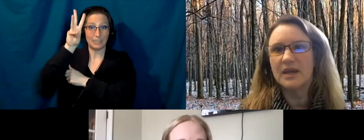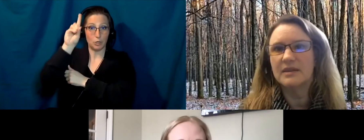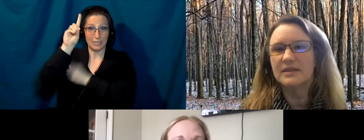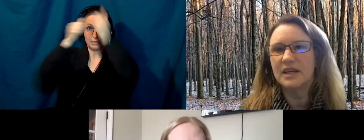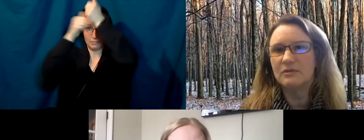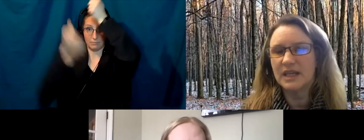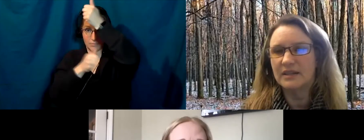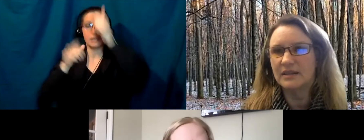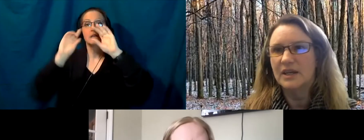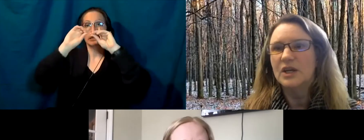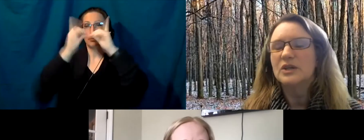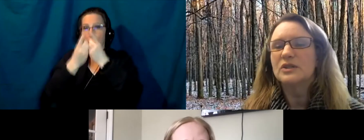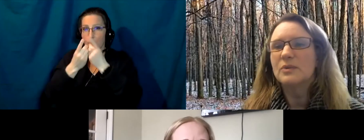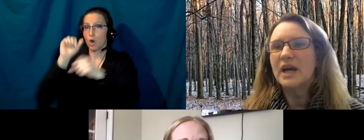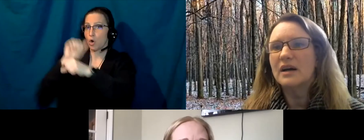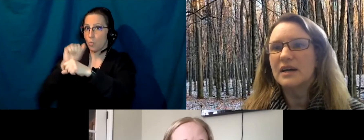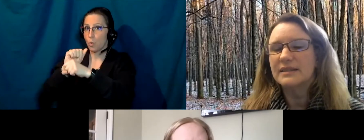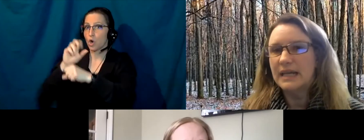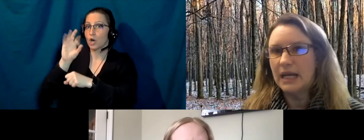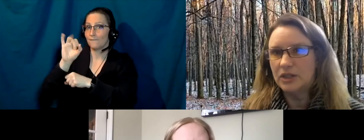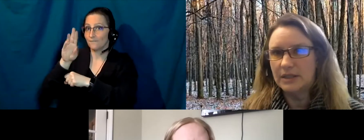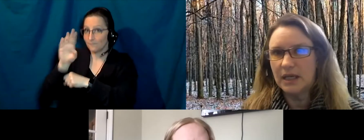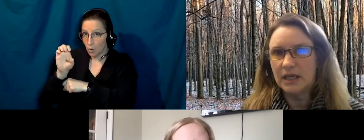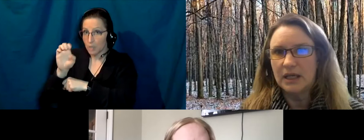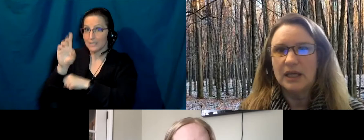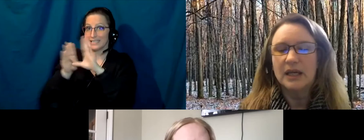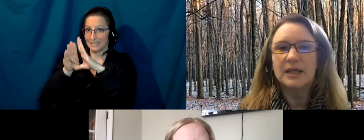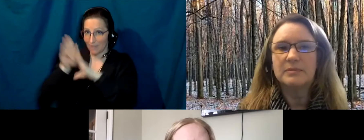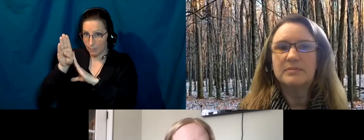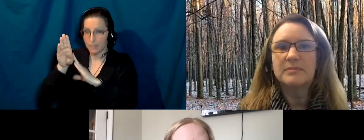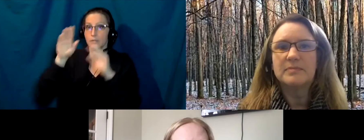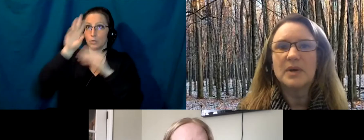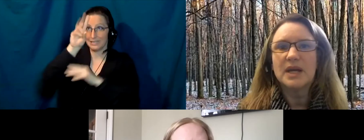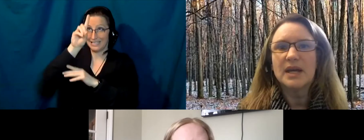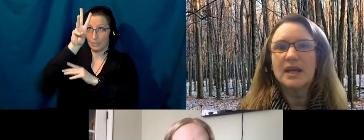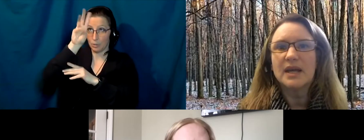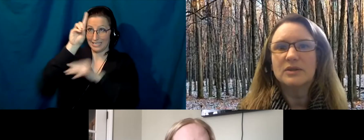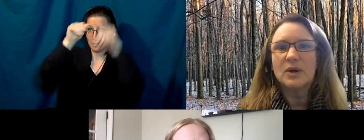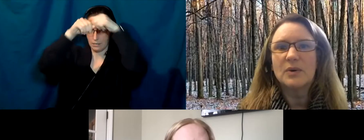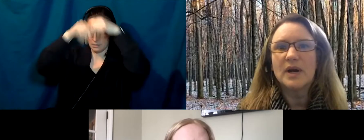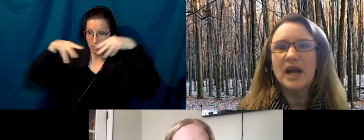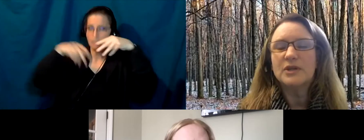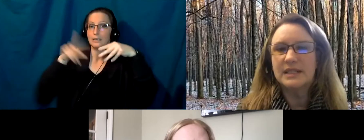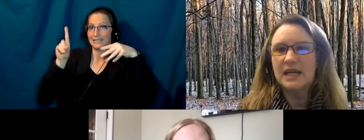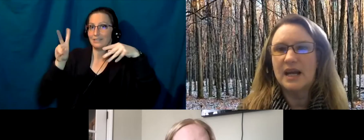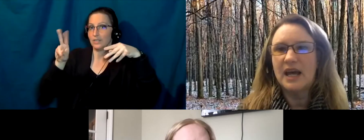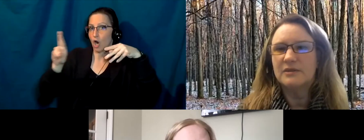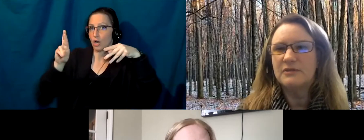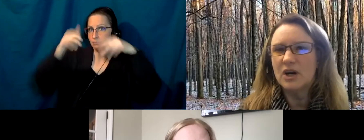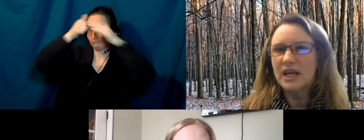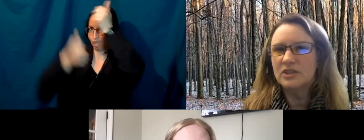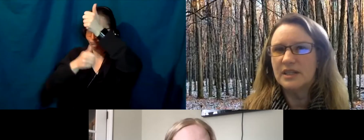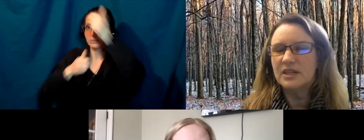in the state of Wisconsin. So we are a state agency. So every state has a VR agency, just